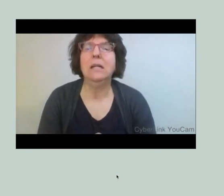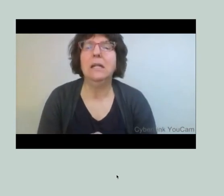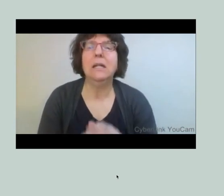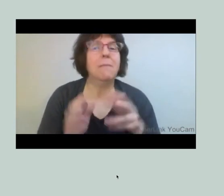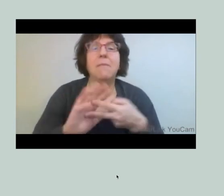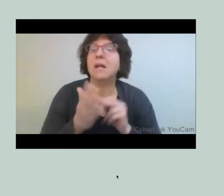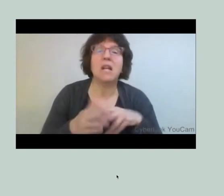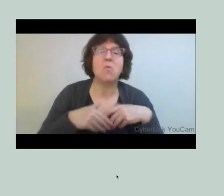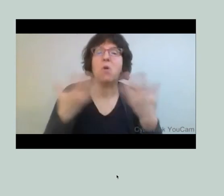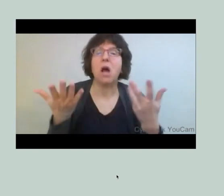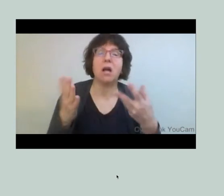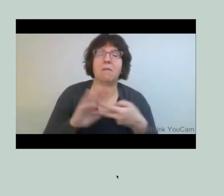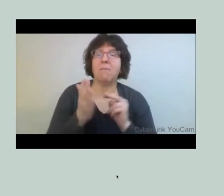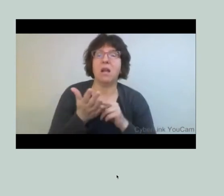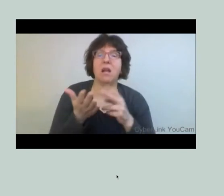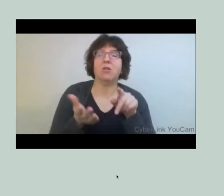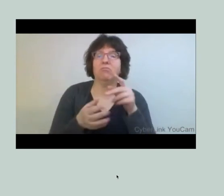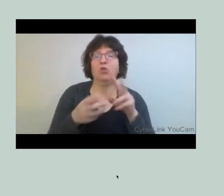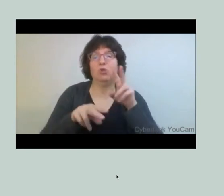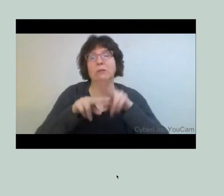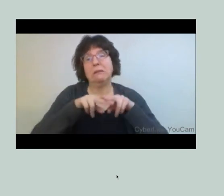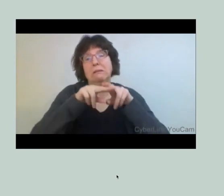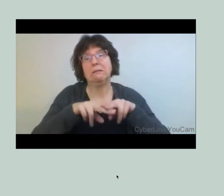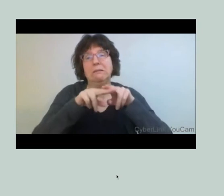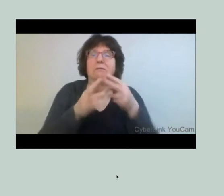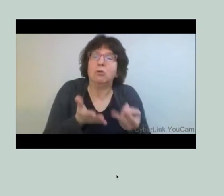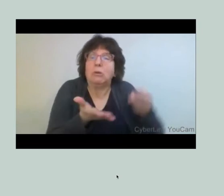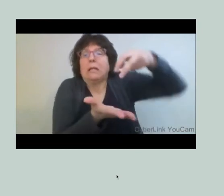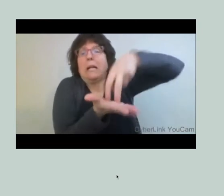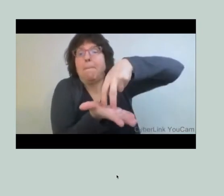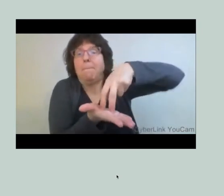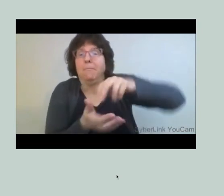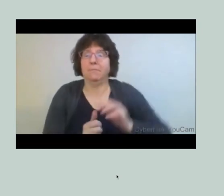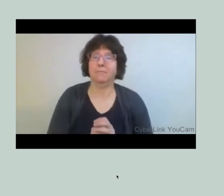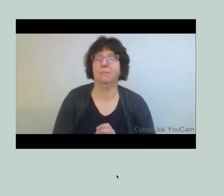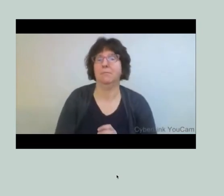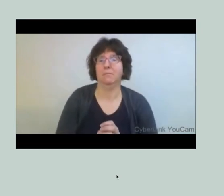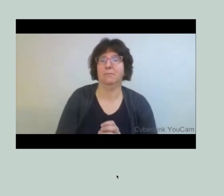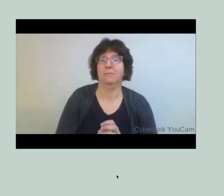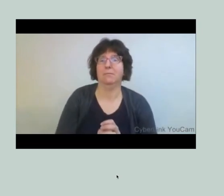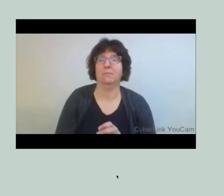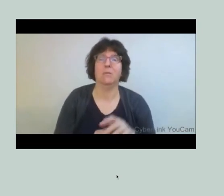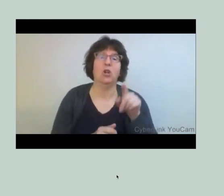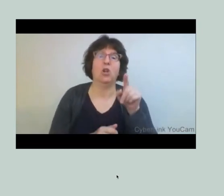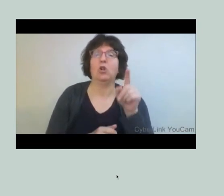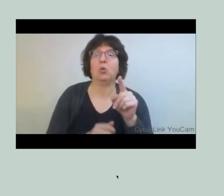What it means in ASL is . . . if you're sitting . . . then you're 'getting up' like this GET-UP-from-chair (shows ASL sign).